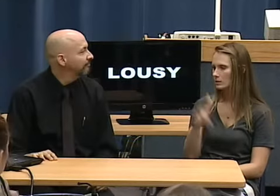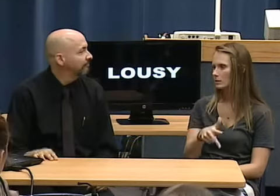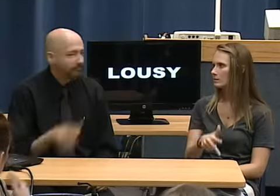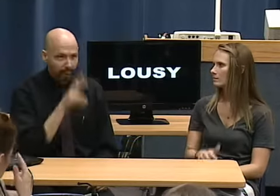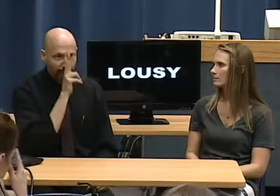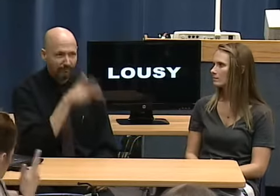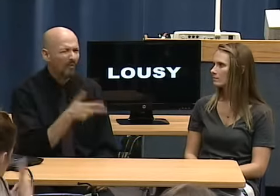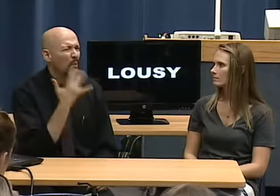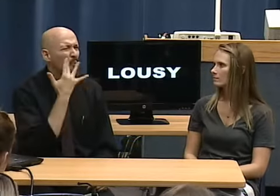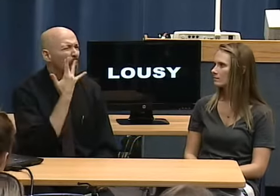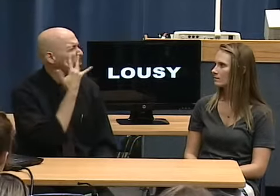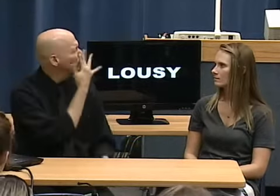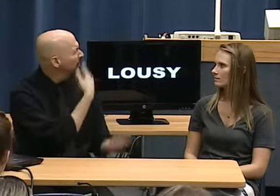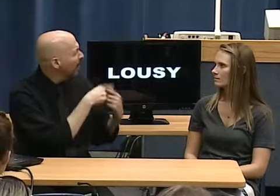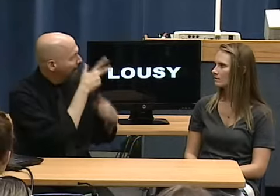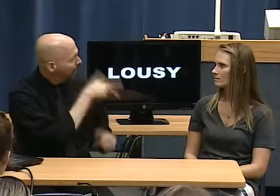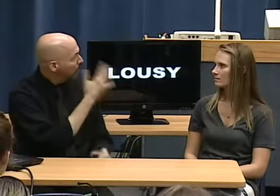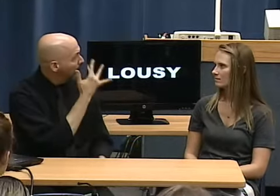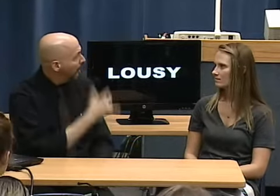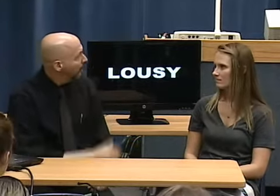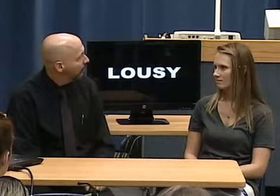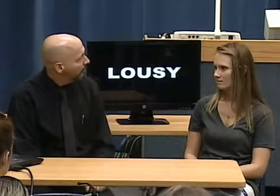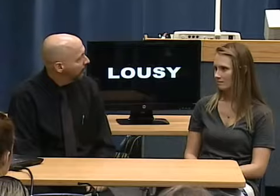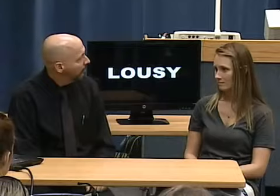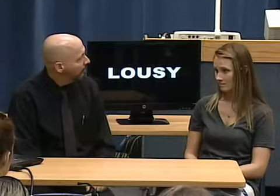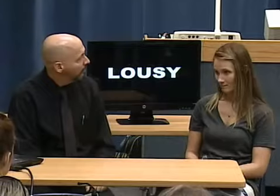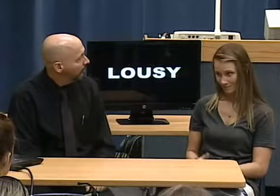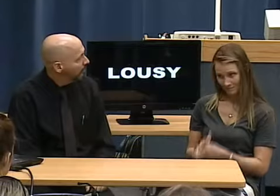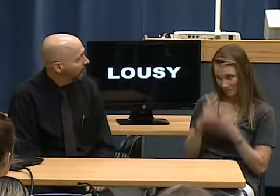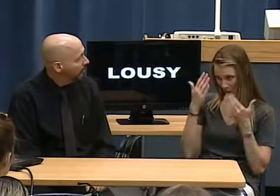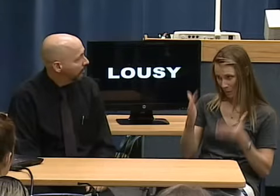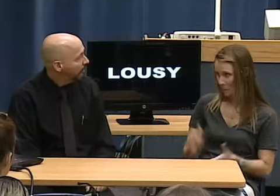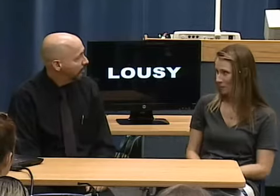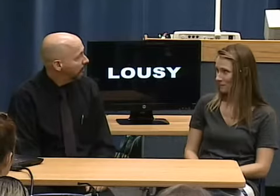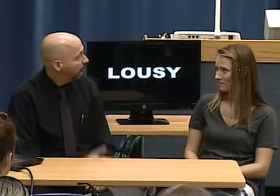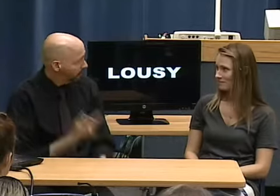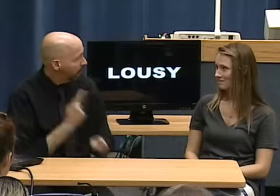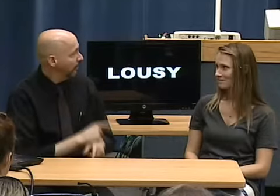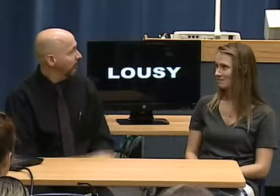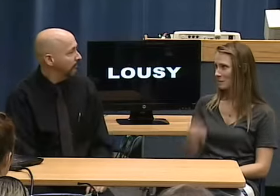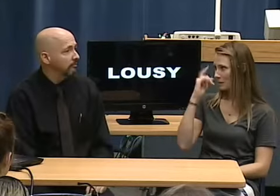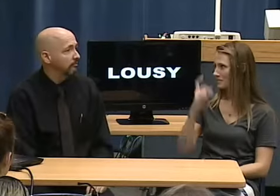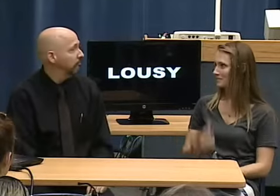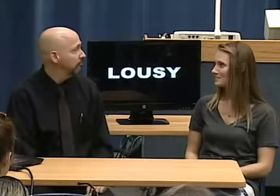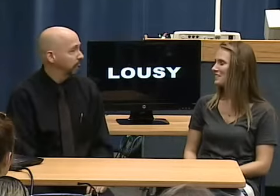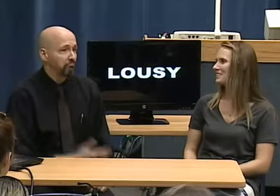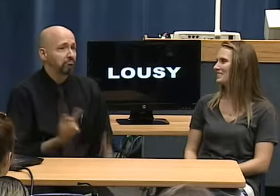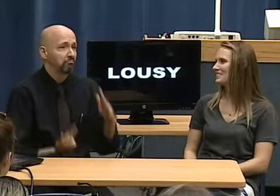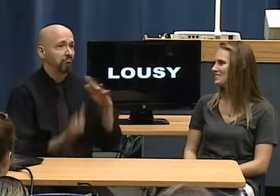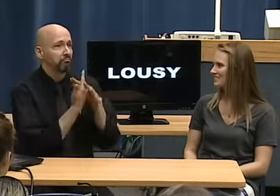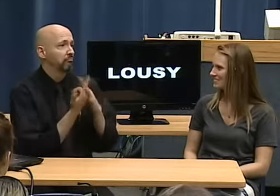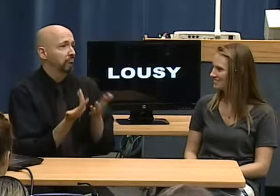Lousy. Lousy. Why? Why is "lousy" signed like that? I don't know. Right. Just because. It just showed up.